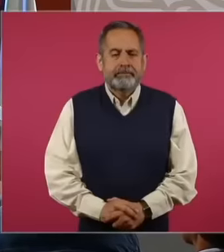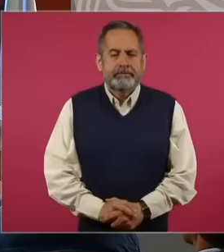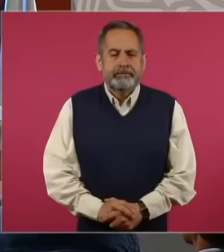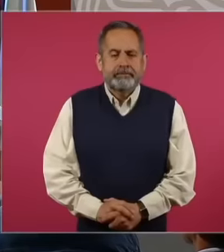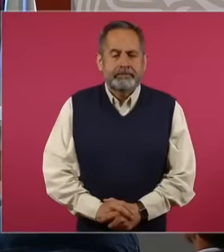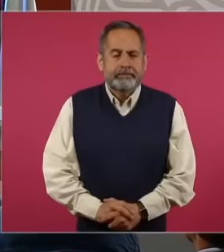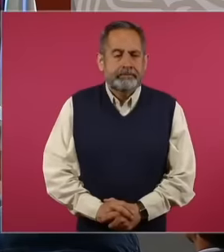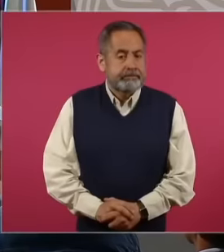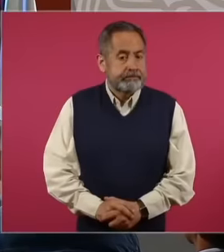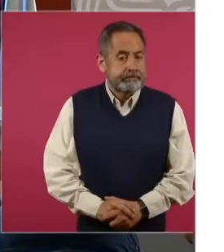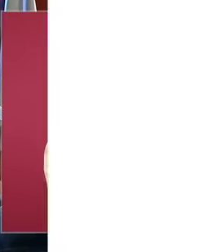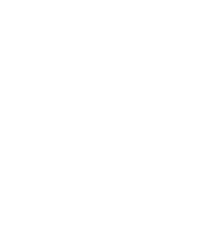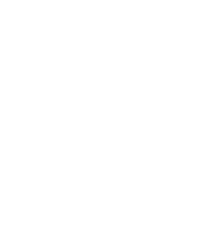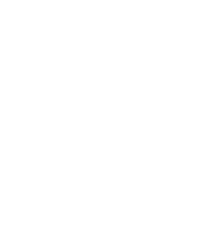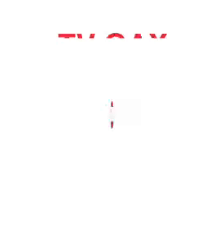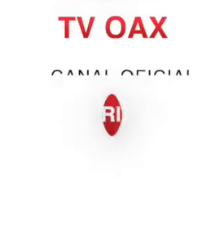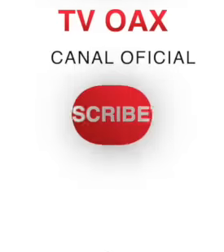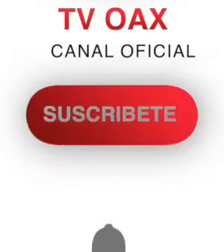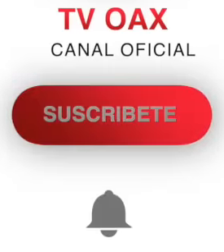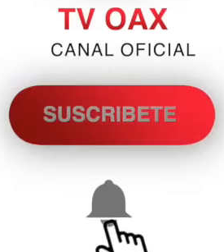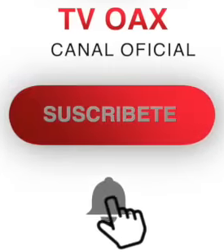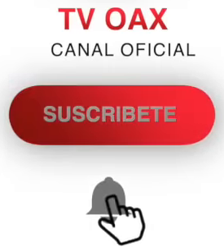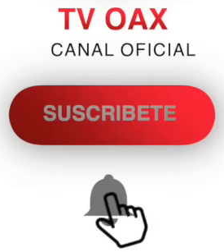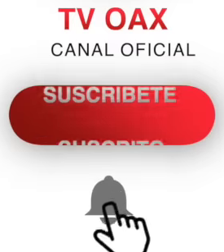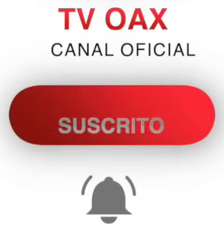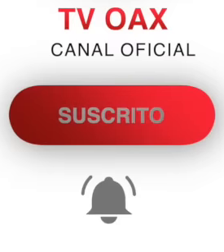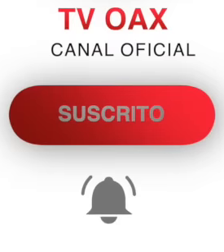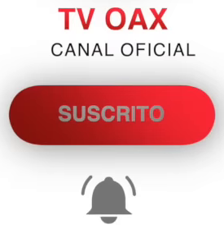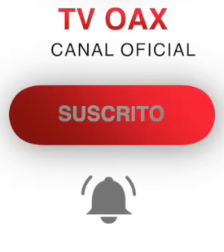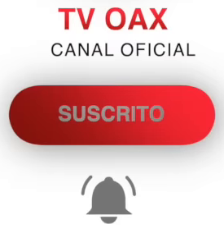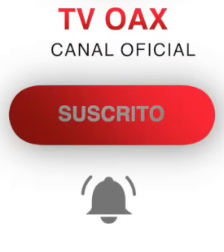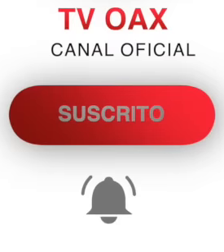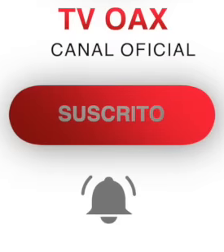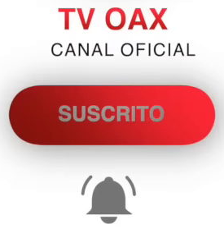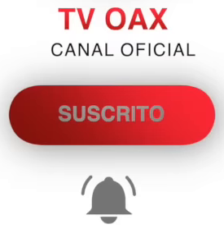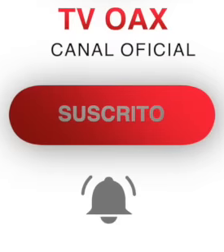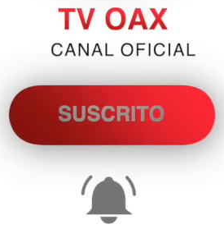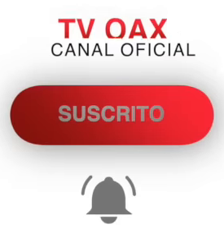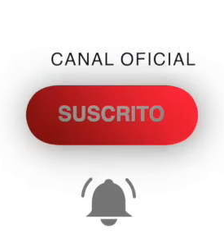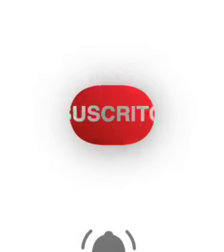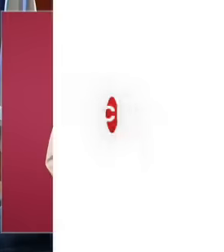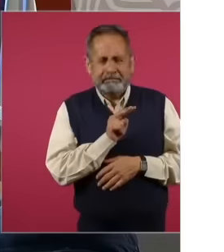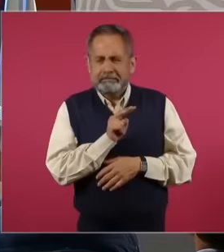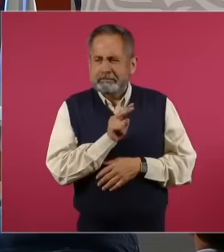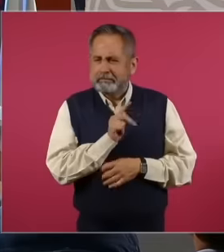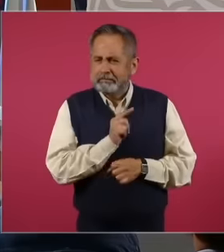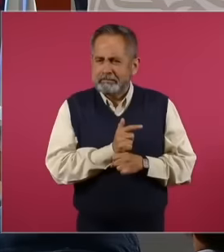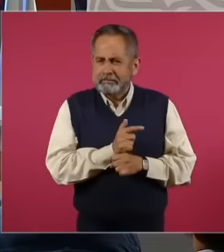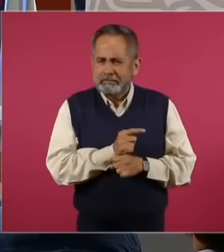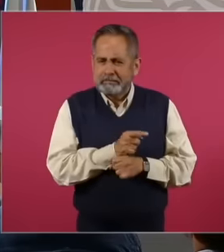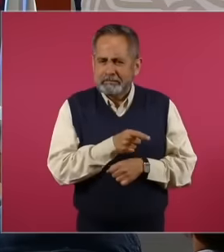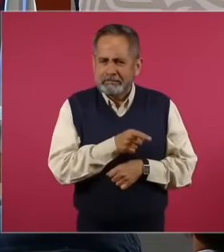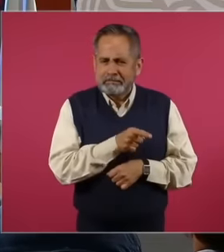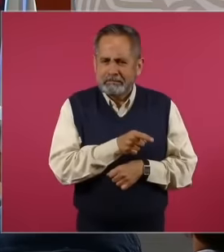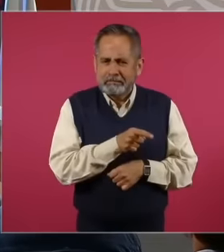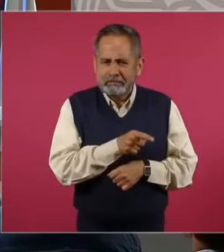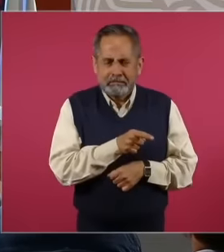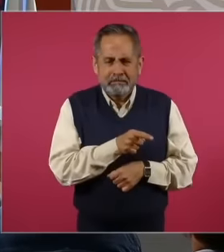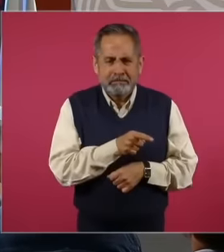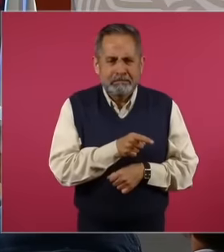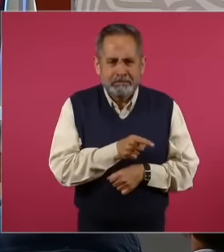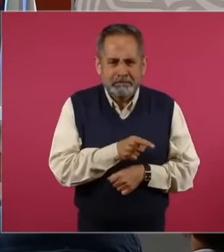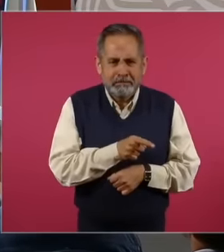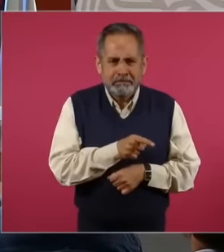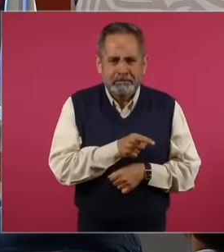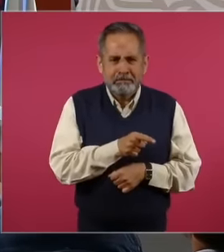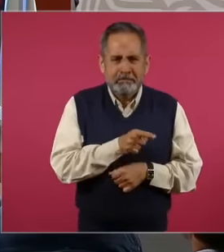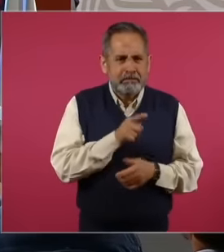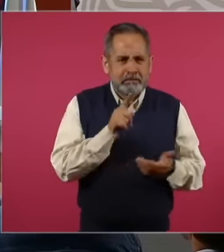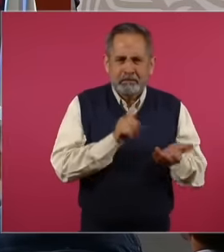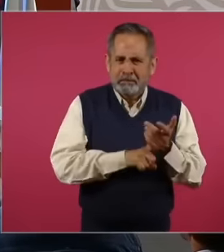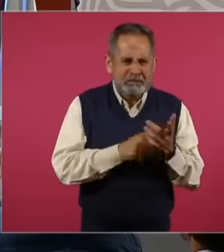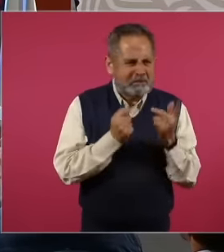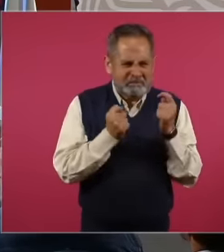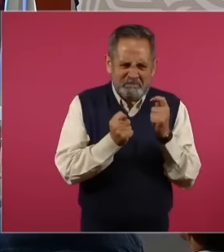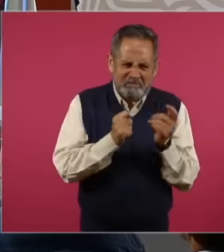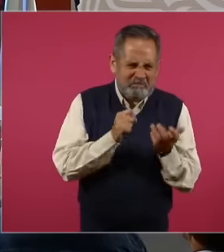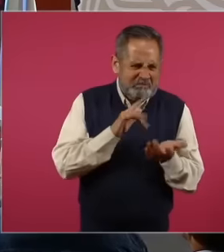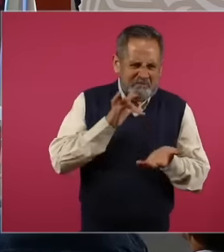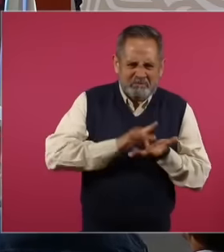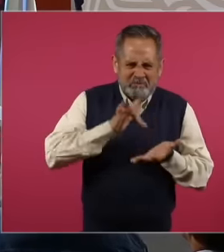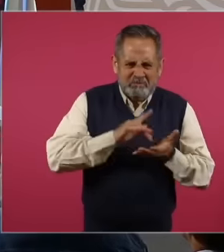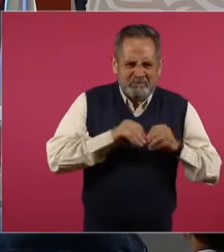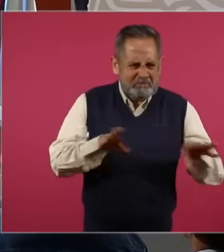because I I started to see and he is one of the most tenacious opponents of the